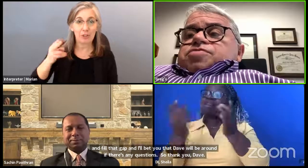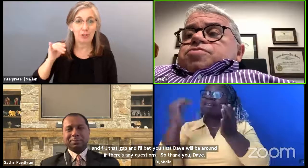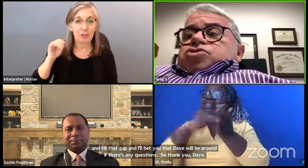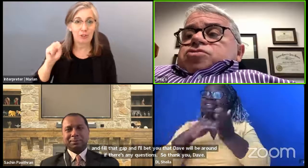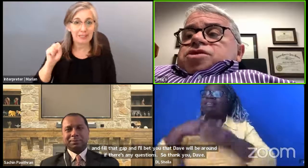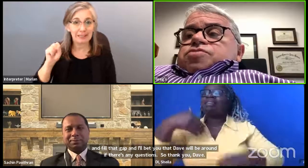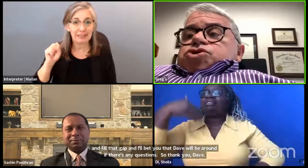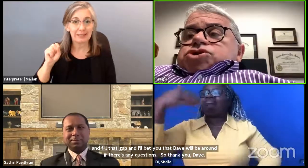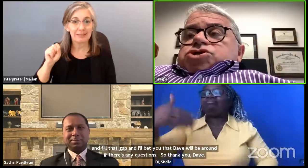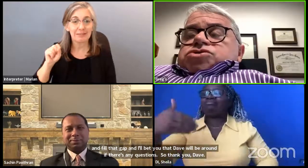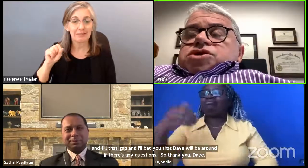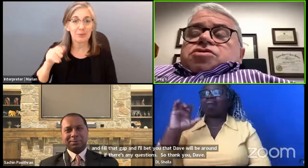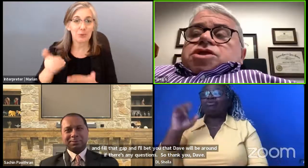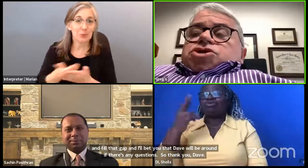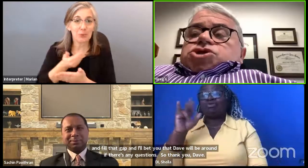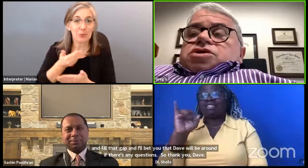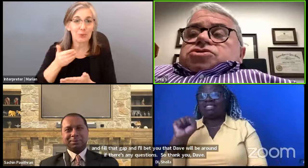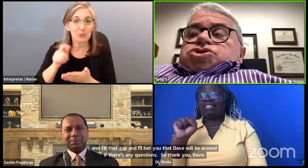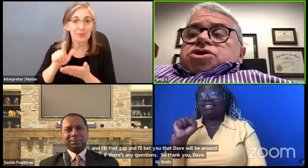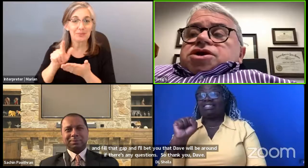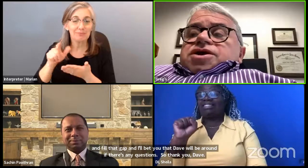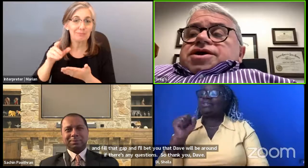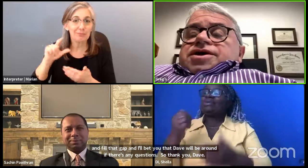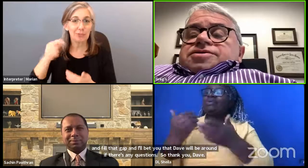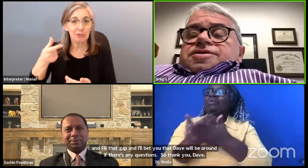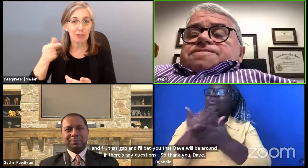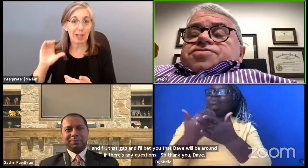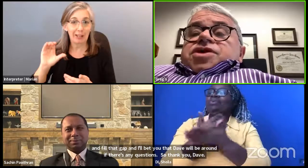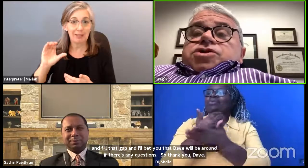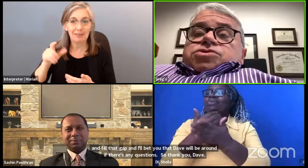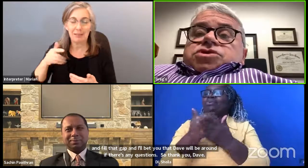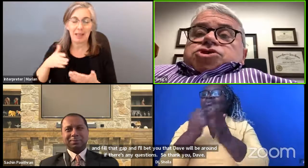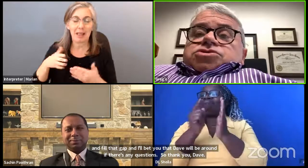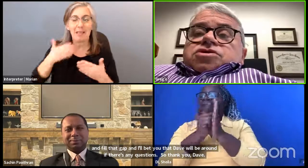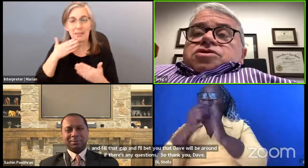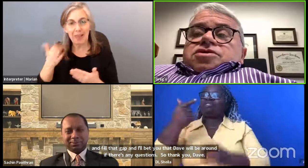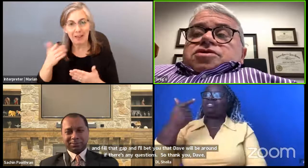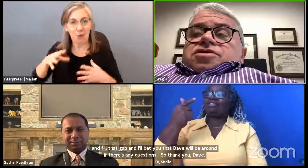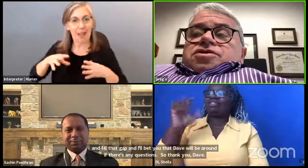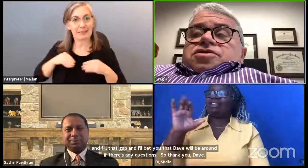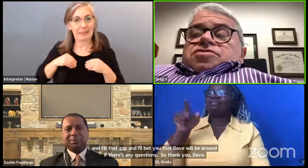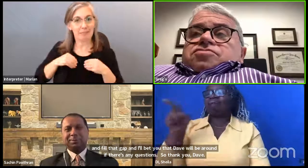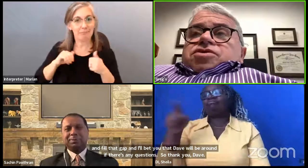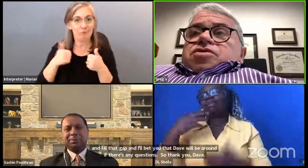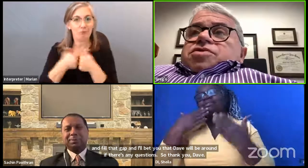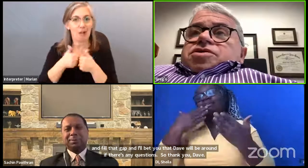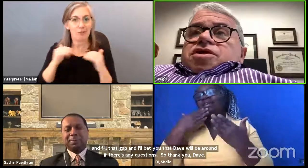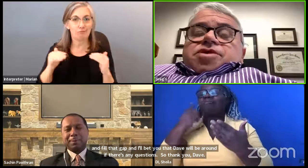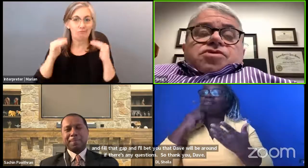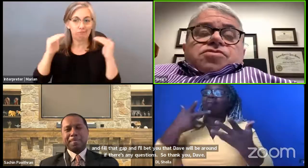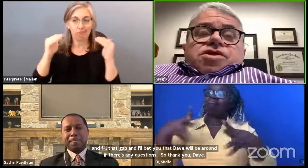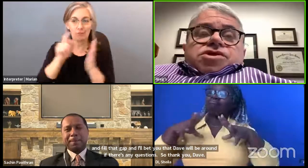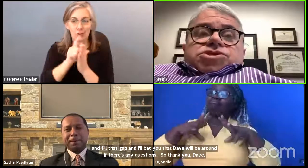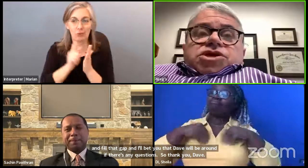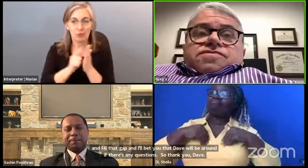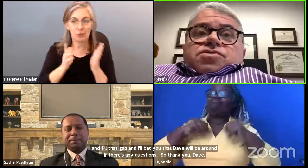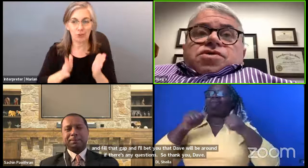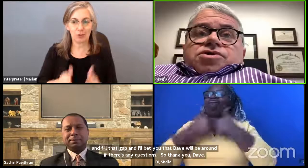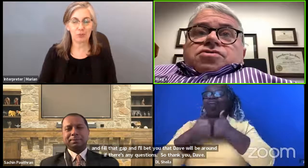We certainly appreciate you taking on that challenge. And thank you, Sachin. We are being led by a great Executive Director.